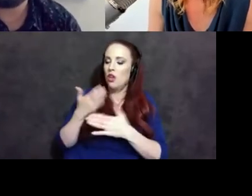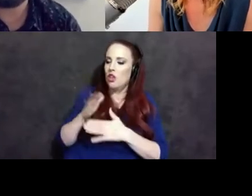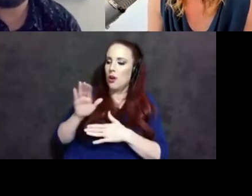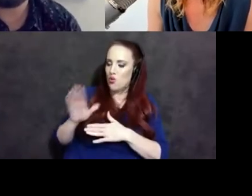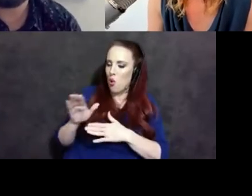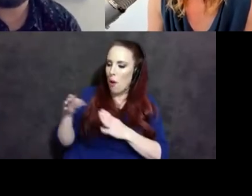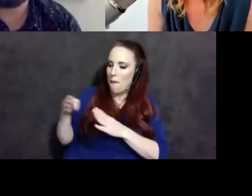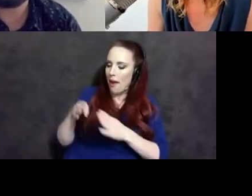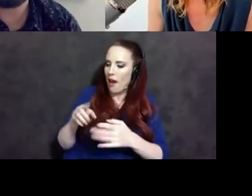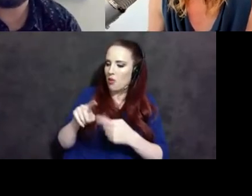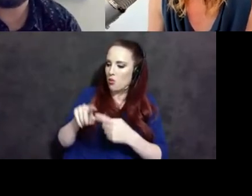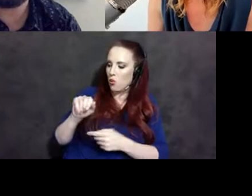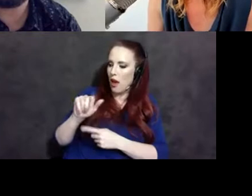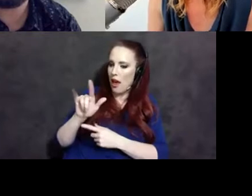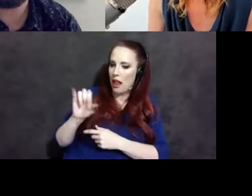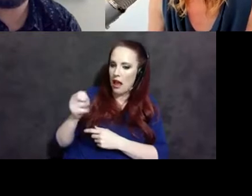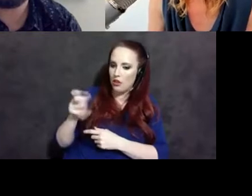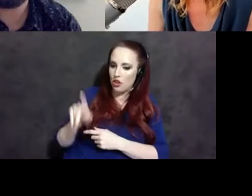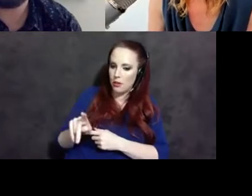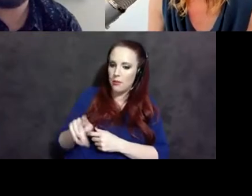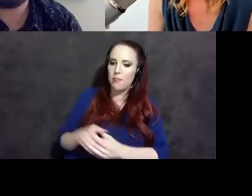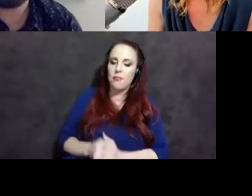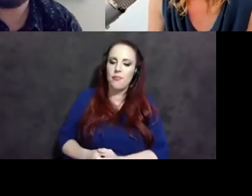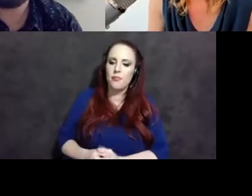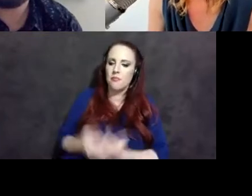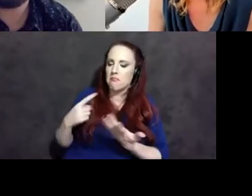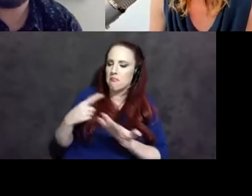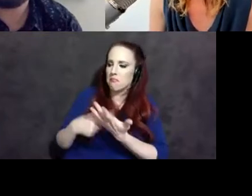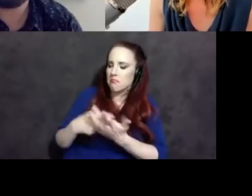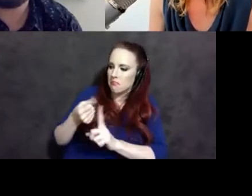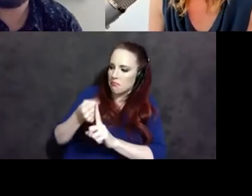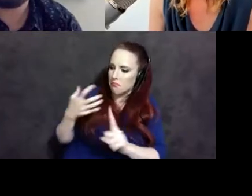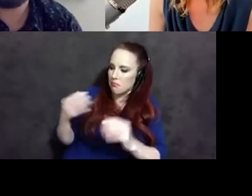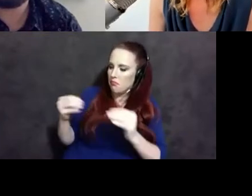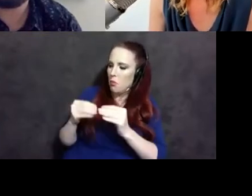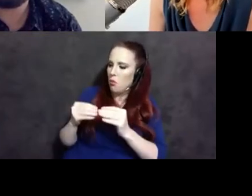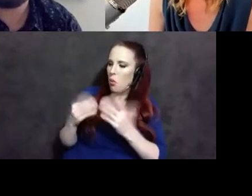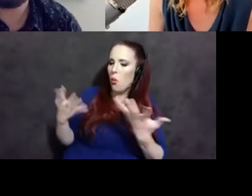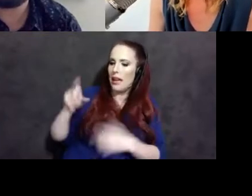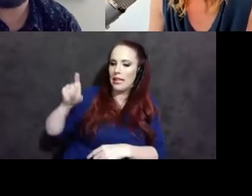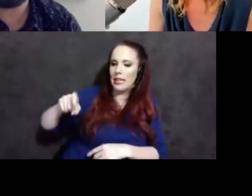. Let's talk about what is needed from people now.